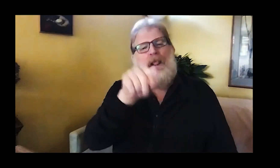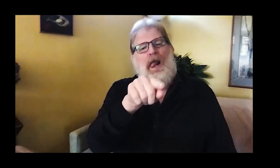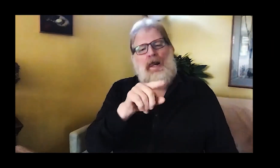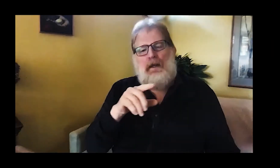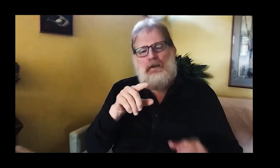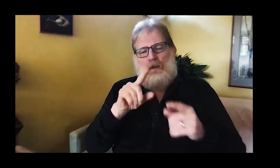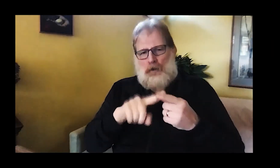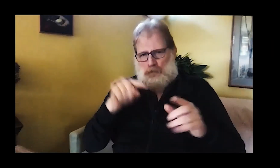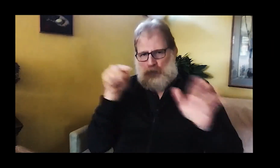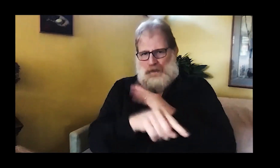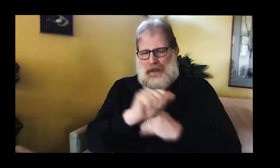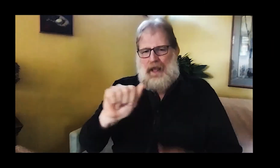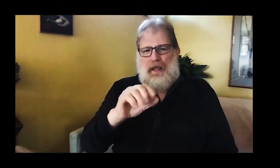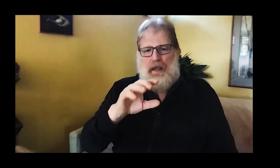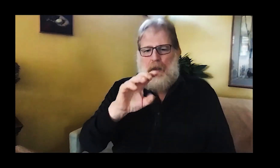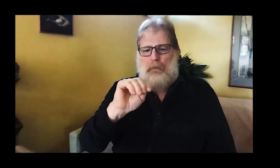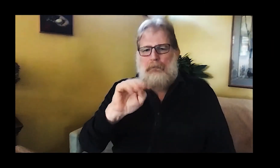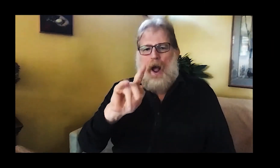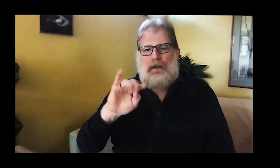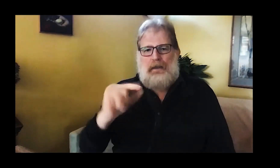In ‘To Kill a Mockingbird’,